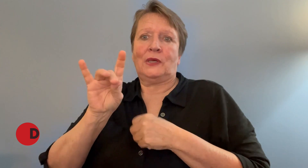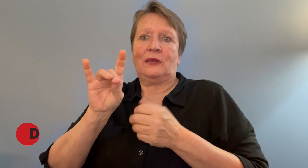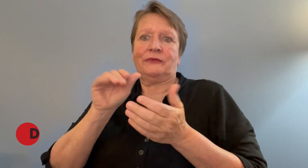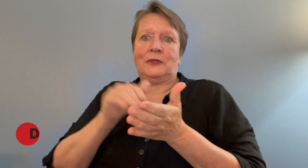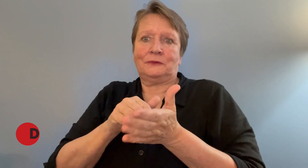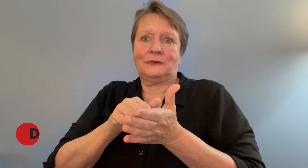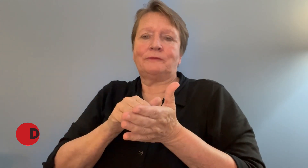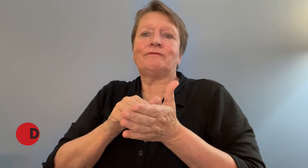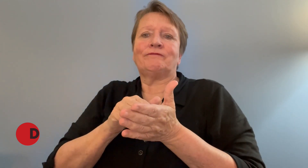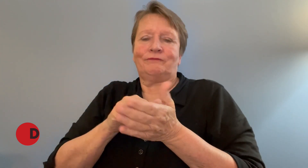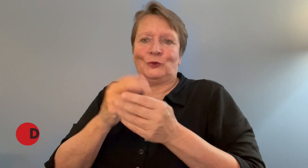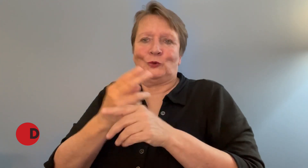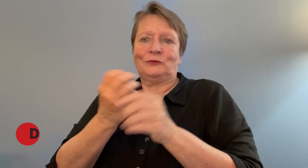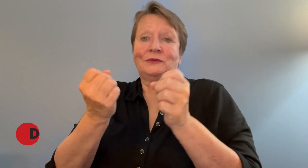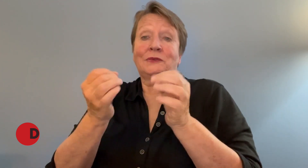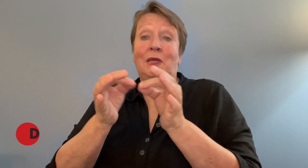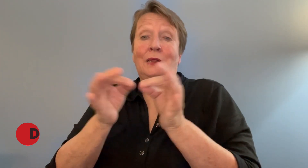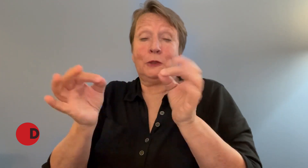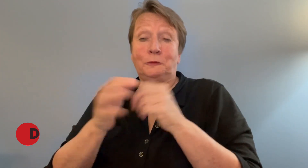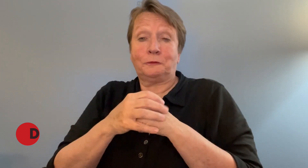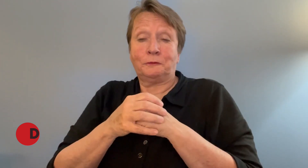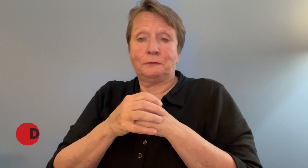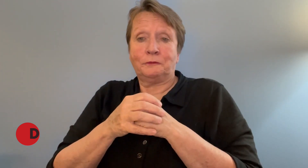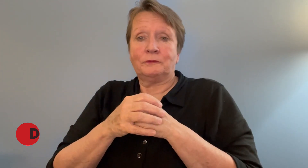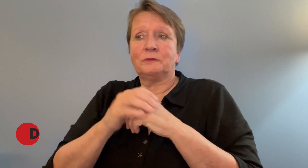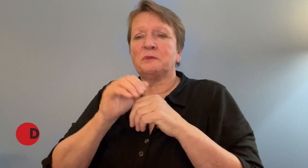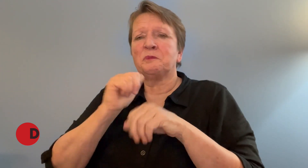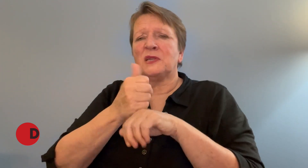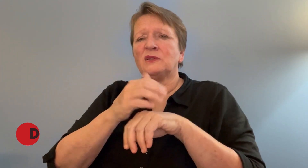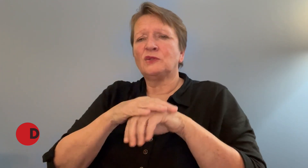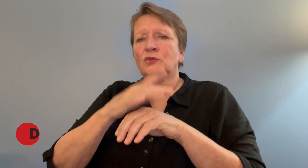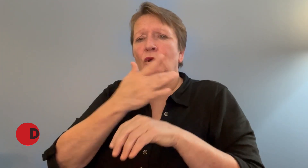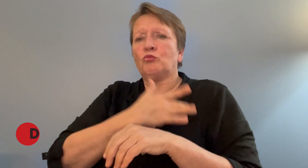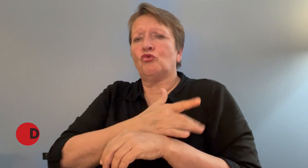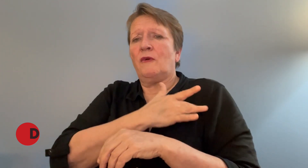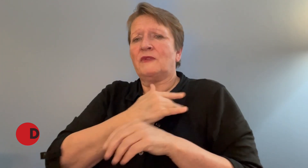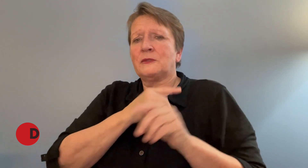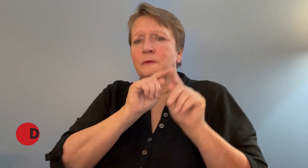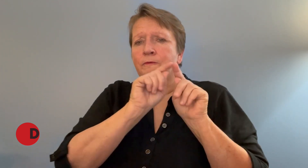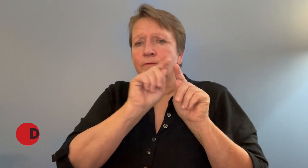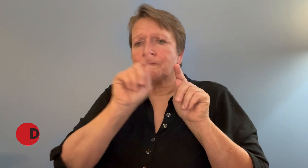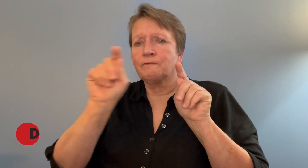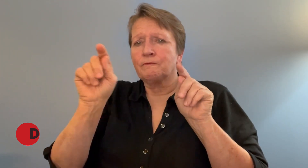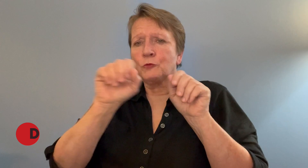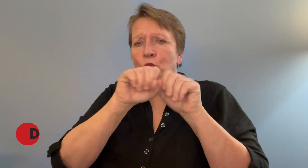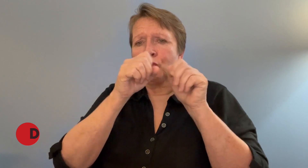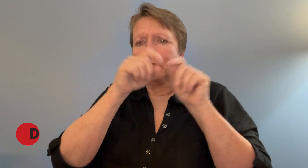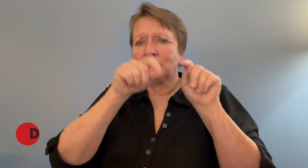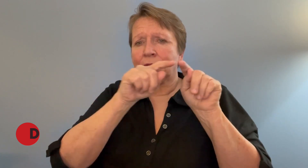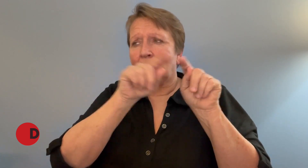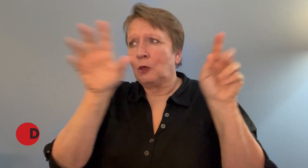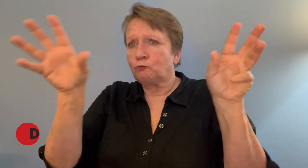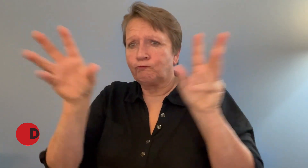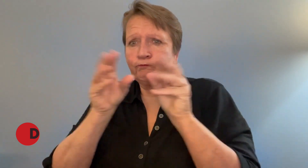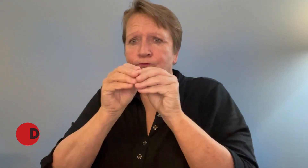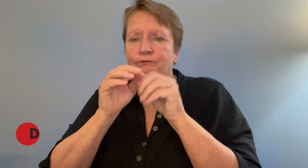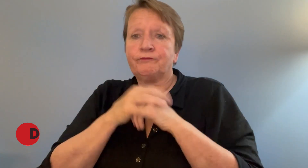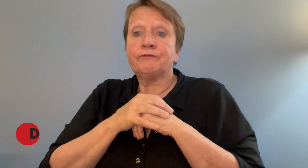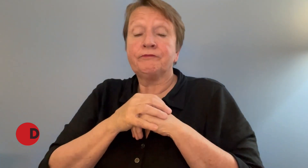of which 38,000 use sign language. Based on all provinces. Legal -